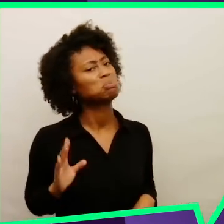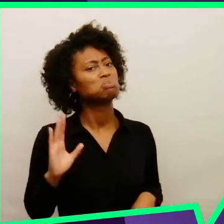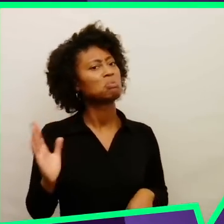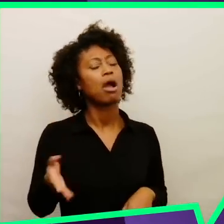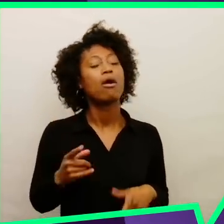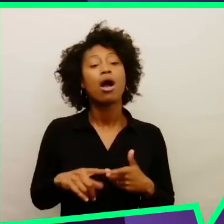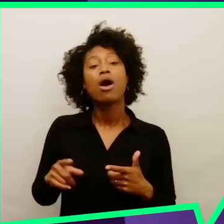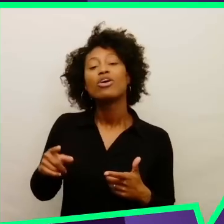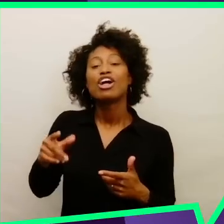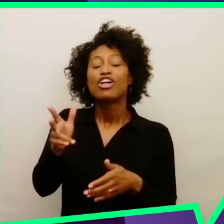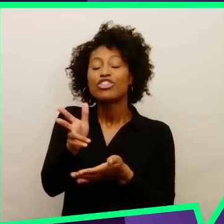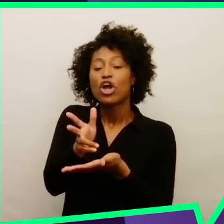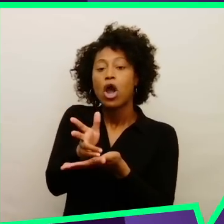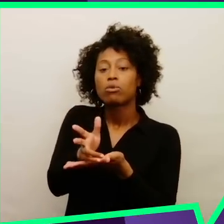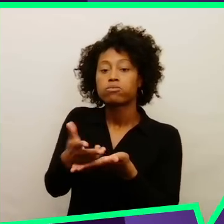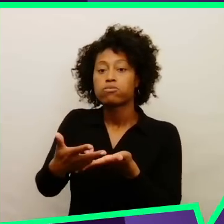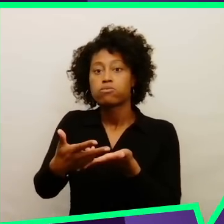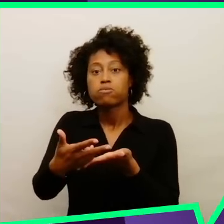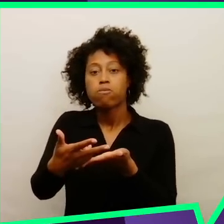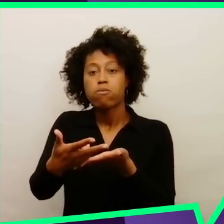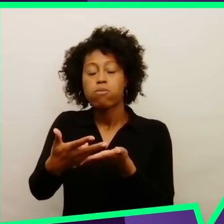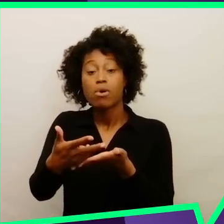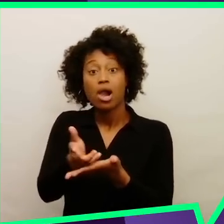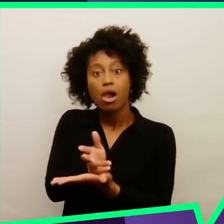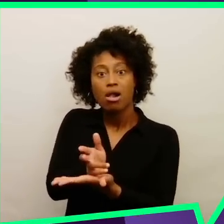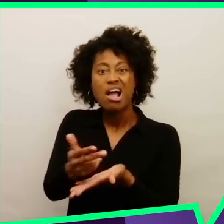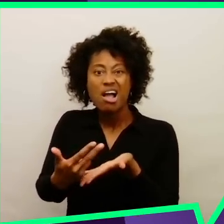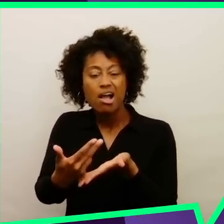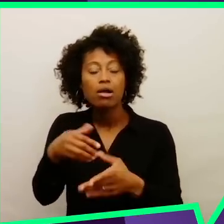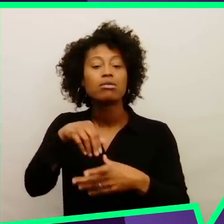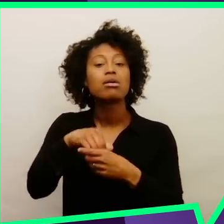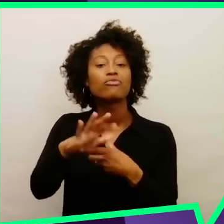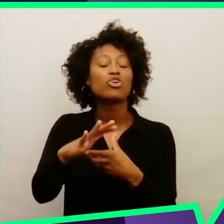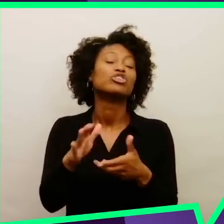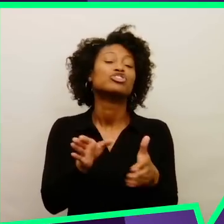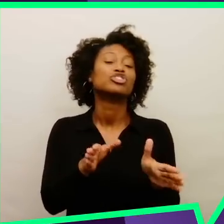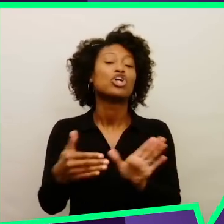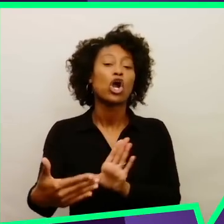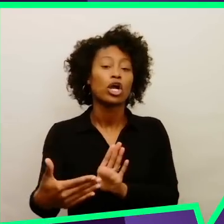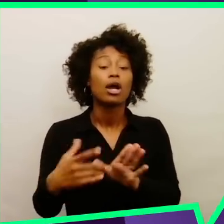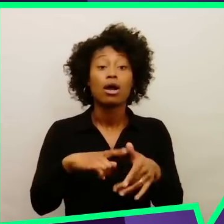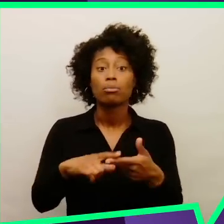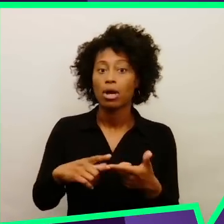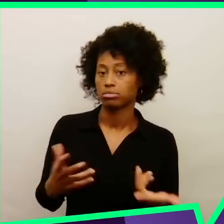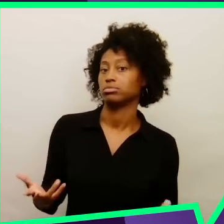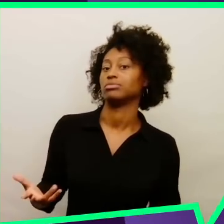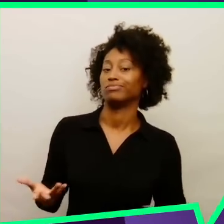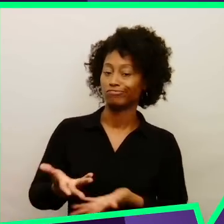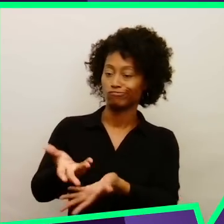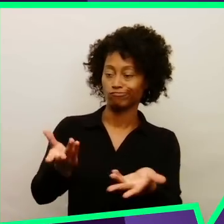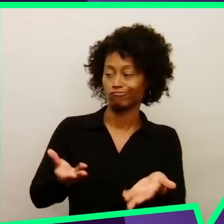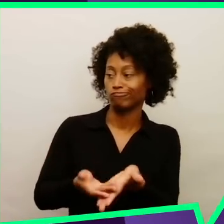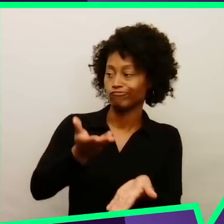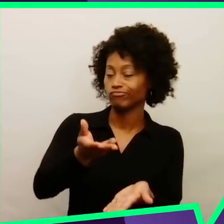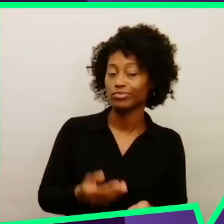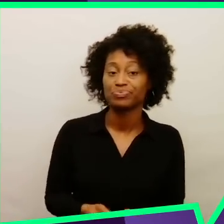It's sort of where a car will drift into and out of turns like that. And look it, here we go.